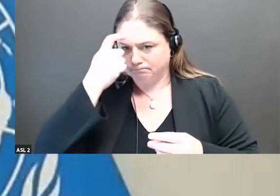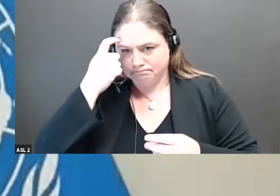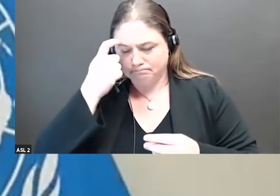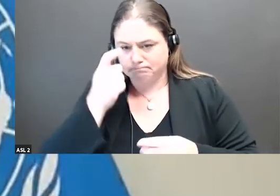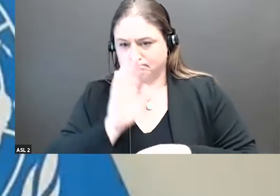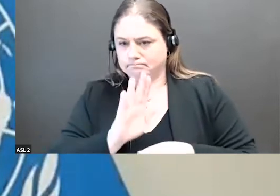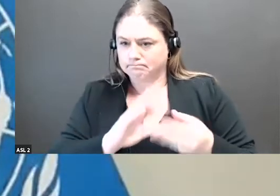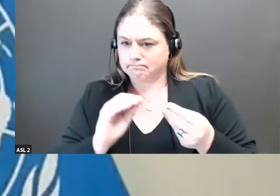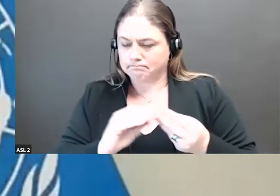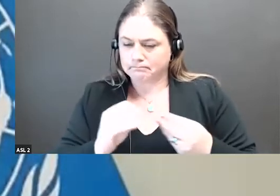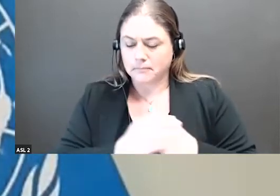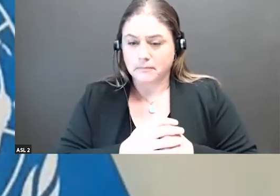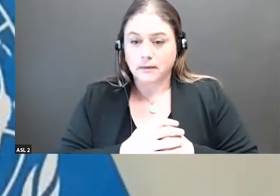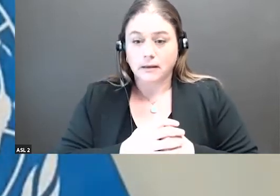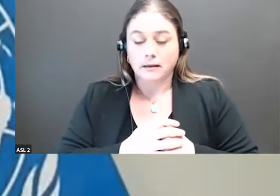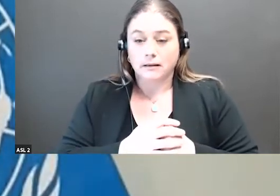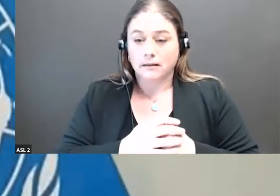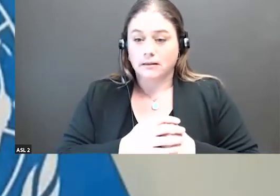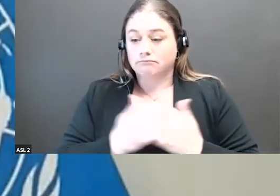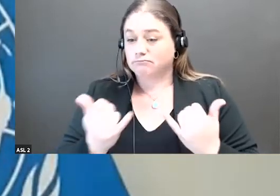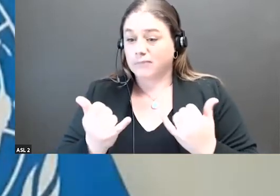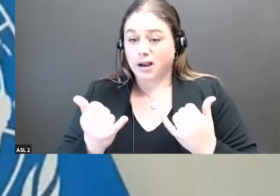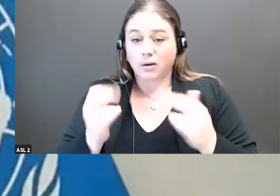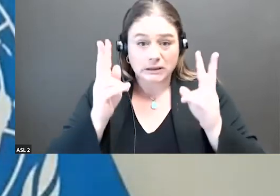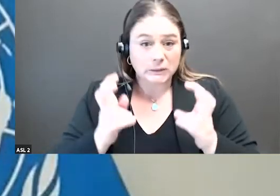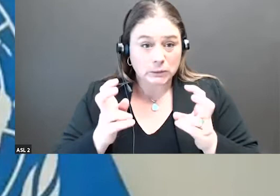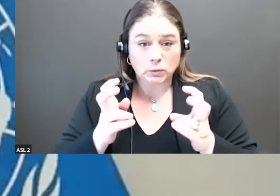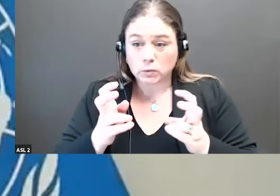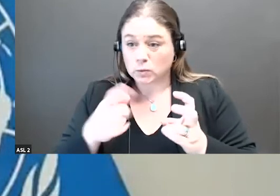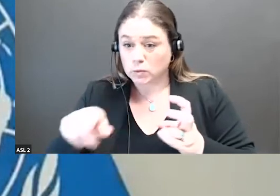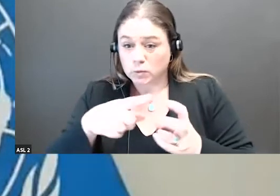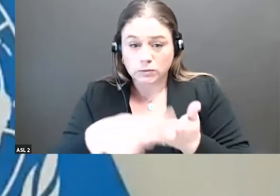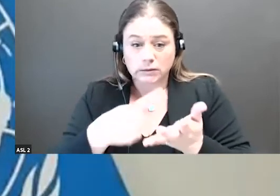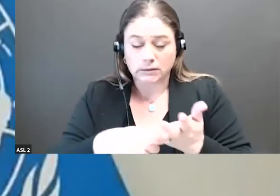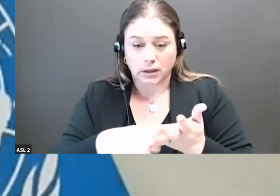the issues that you're discussing matter a lot to me personally and professionally.